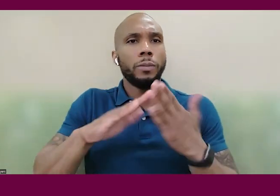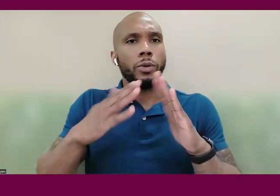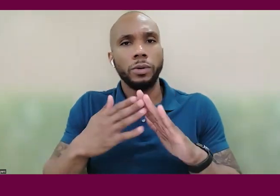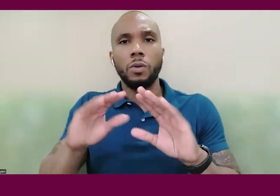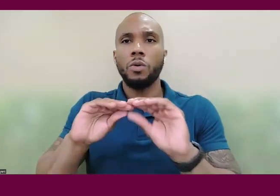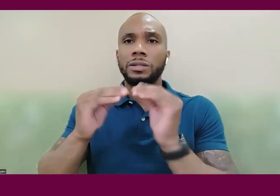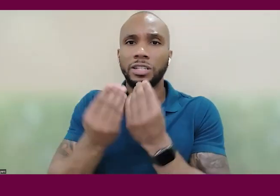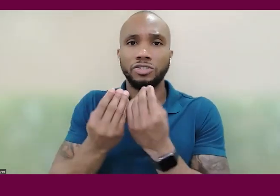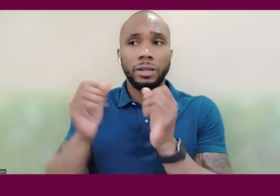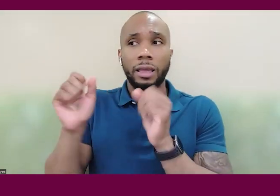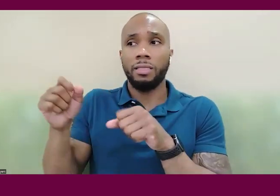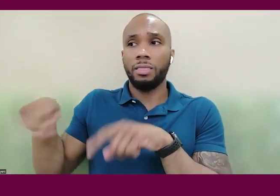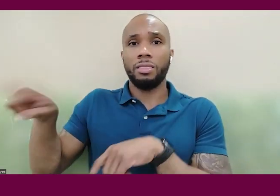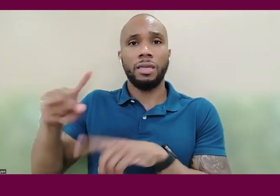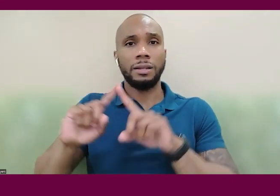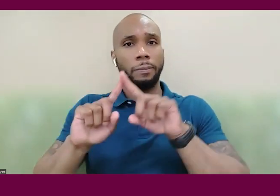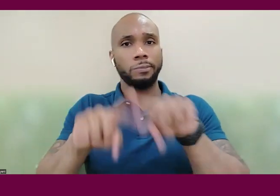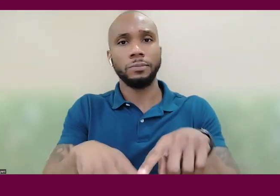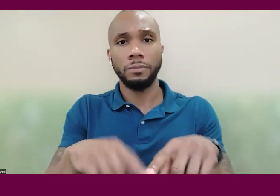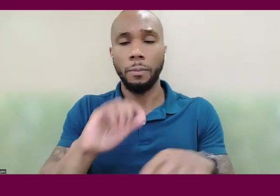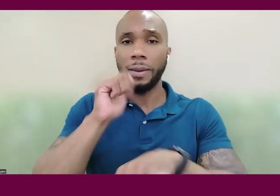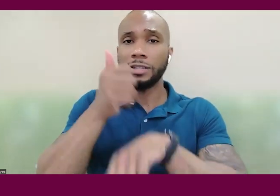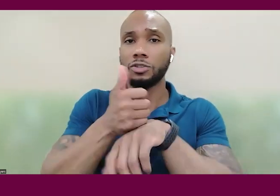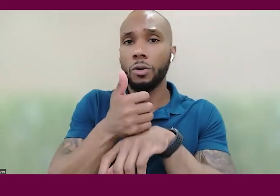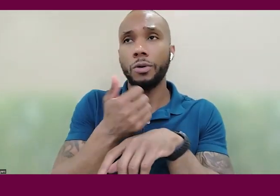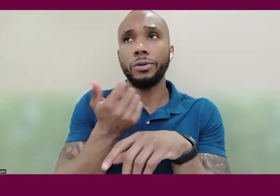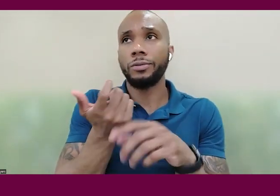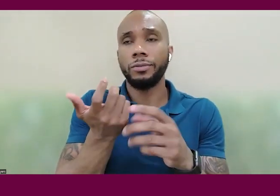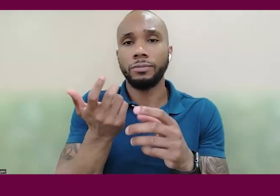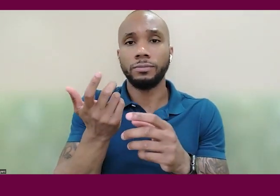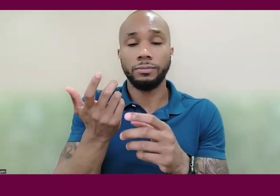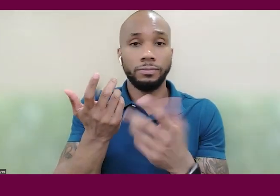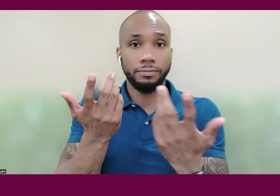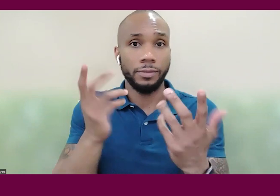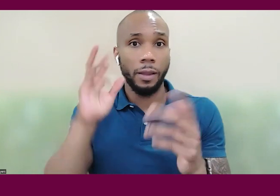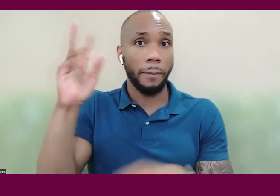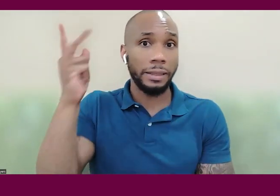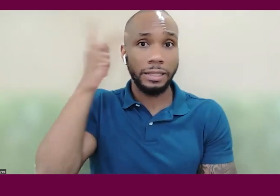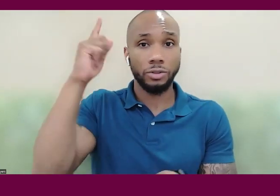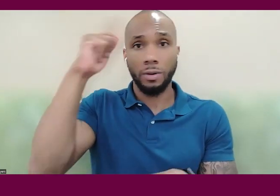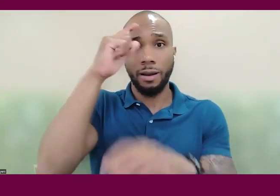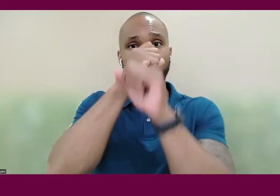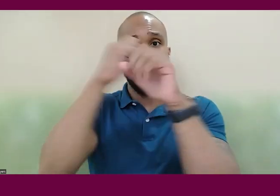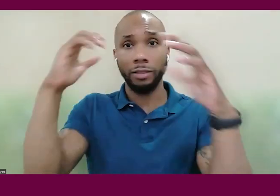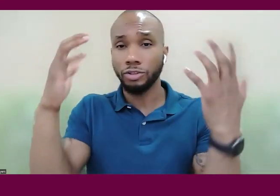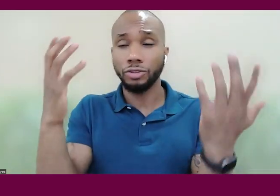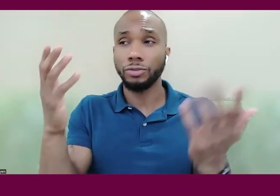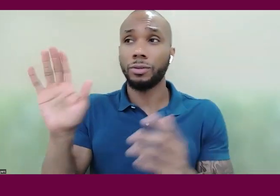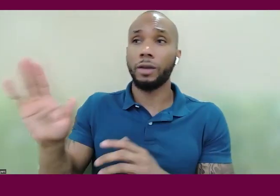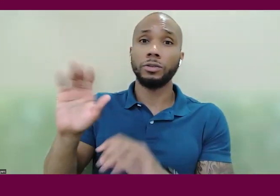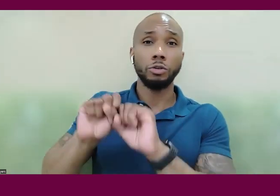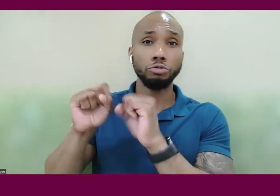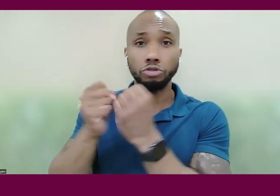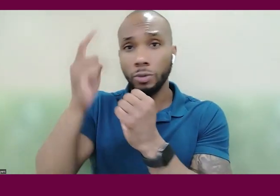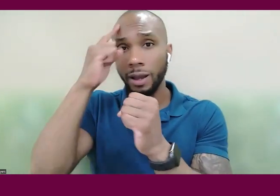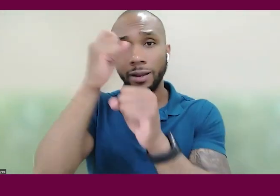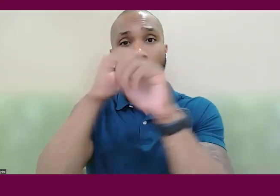What organization could they go to based on their political ideology, based on their social ideology?